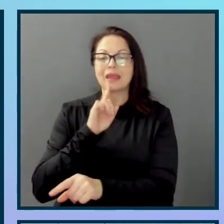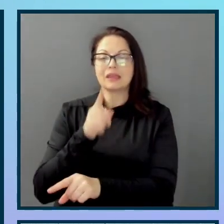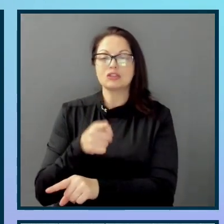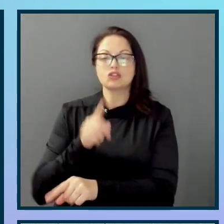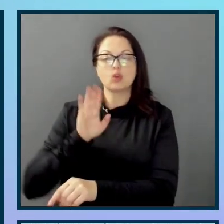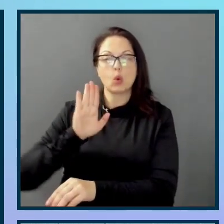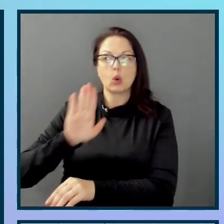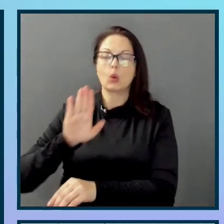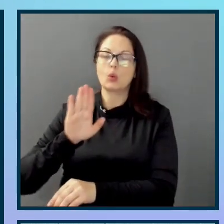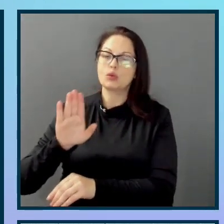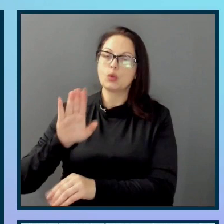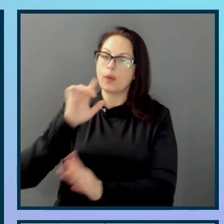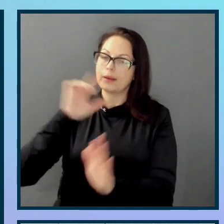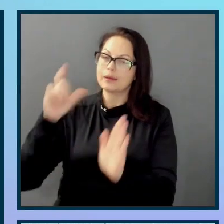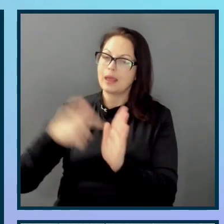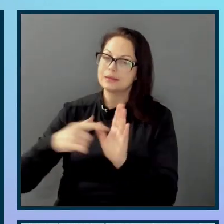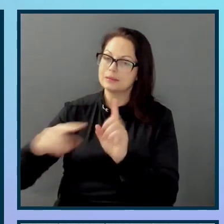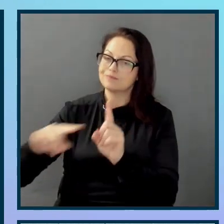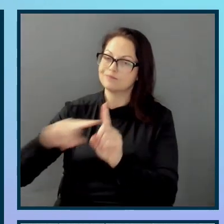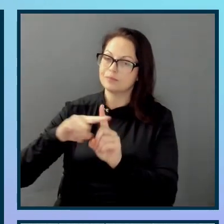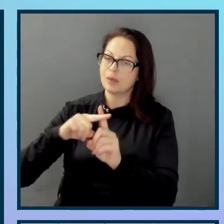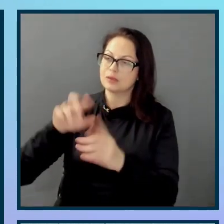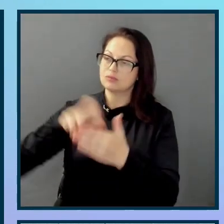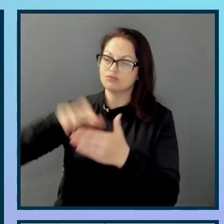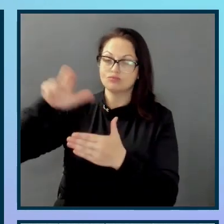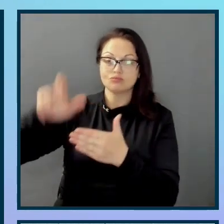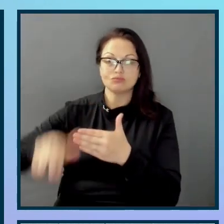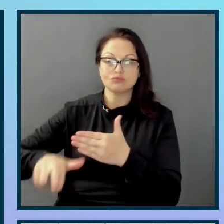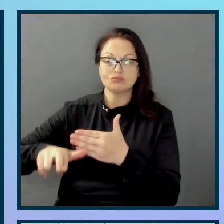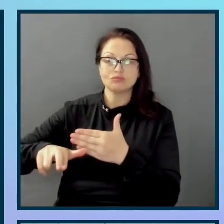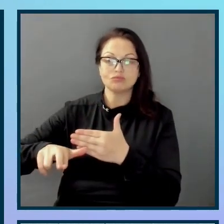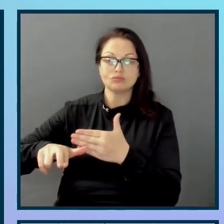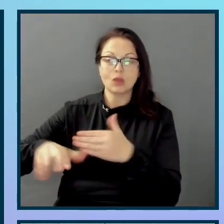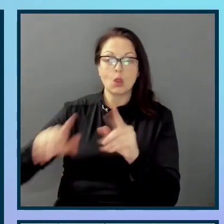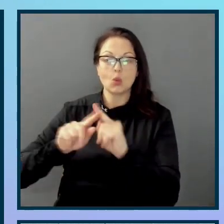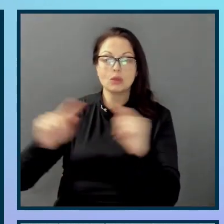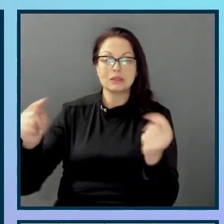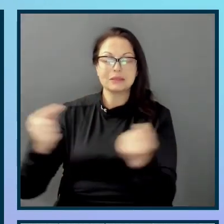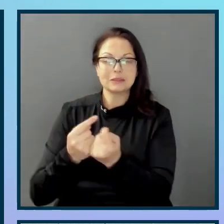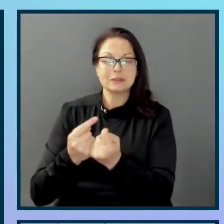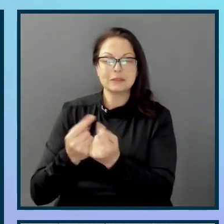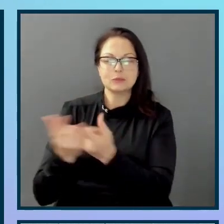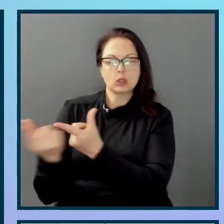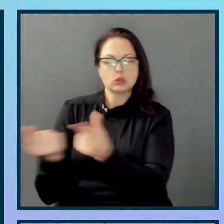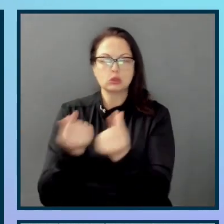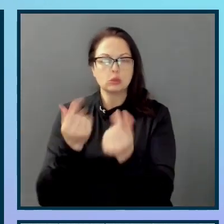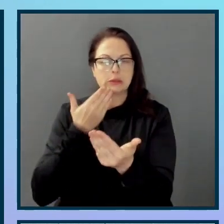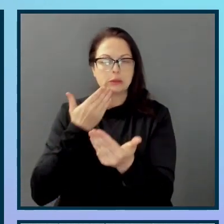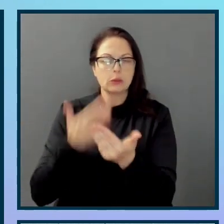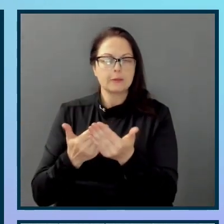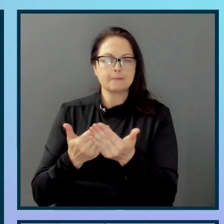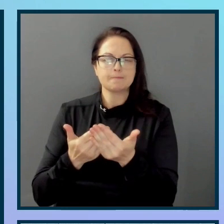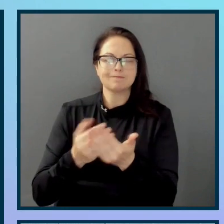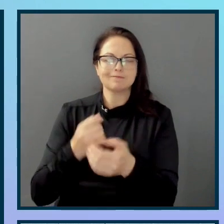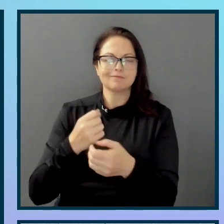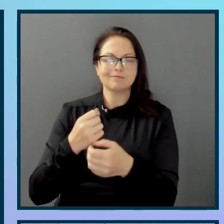When teams are individuals are doing good things in the accessibility space, be sure to celebrate wins. Congratulate them publicly,